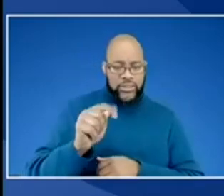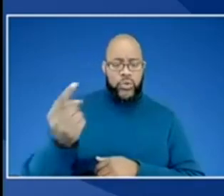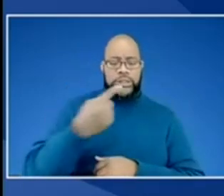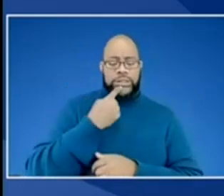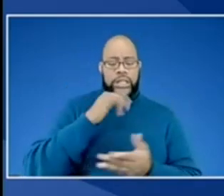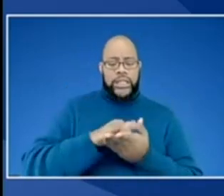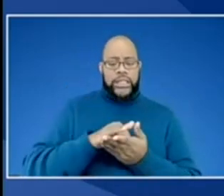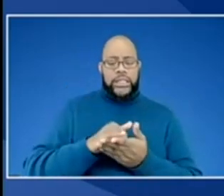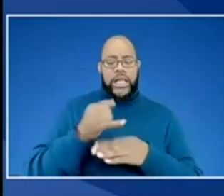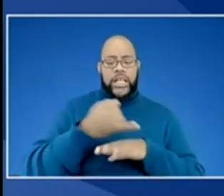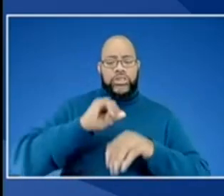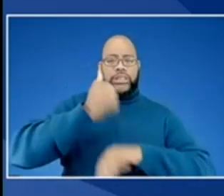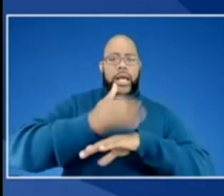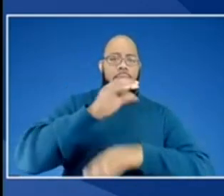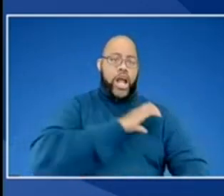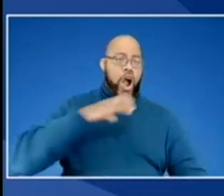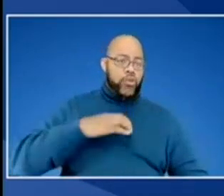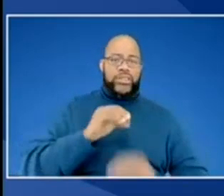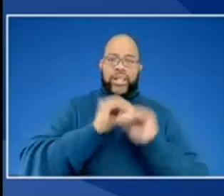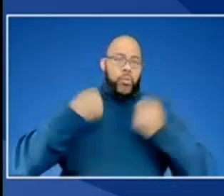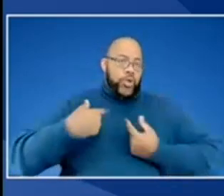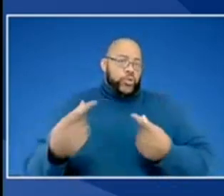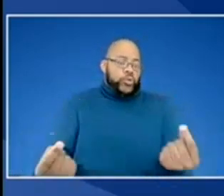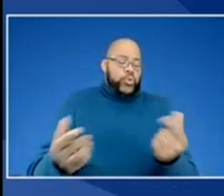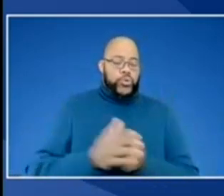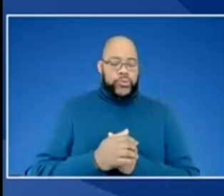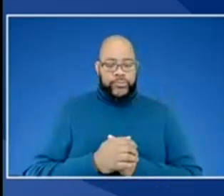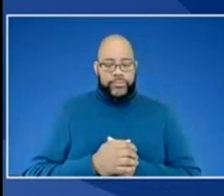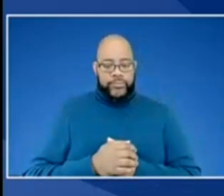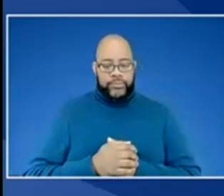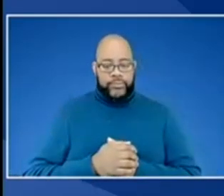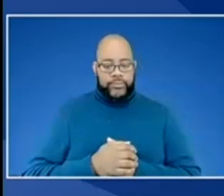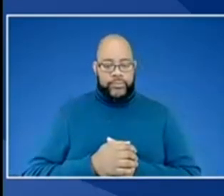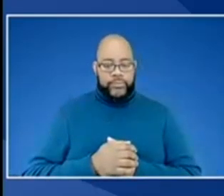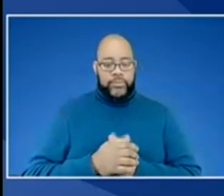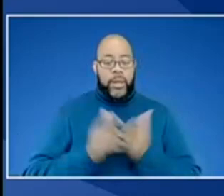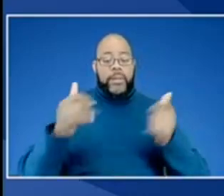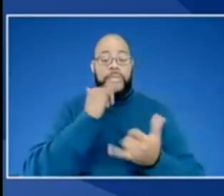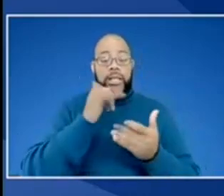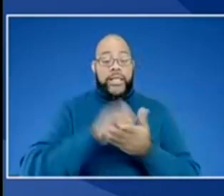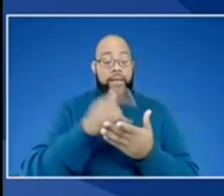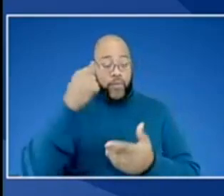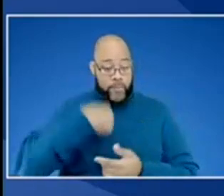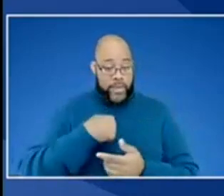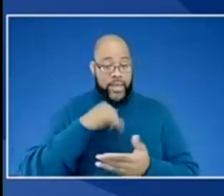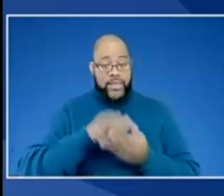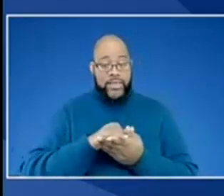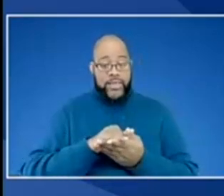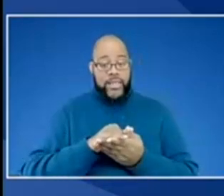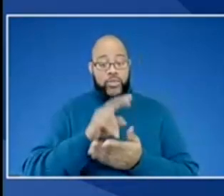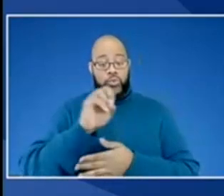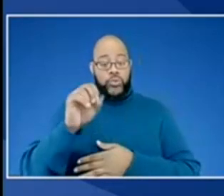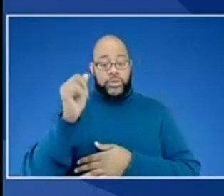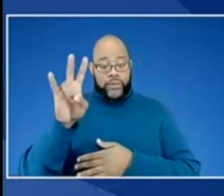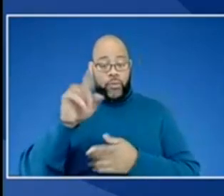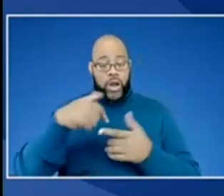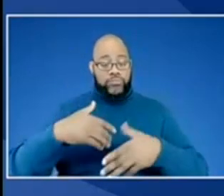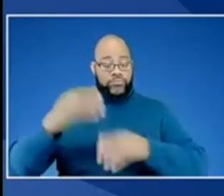is set by Congress. There's nothing that they can really do. The biggest mistake for me is that in 2007, when I took on the debt, I thought I